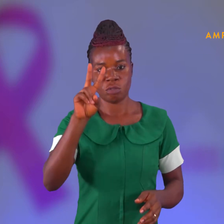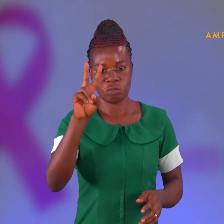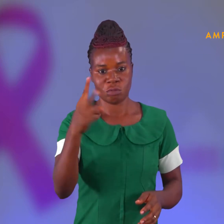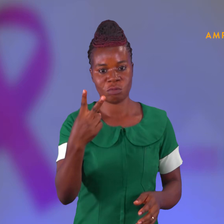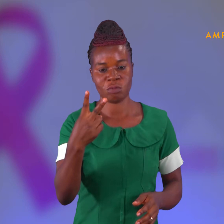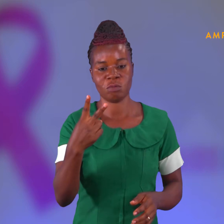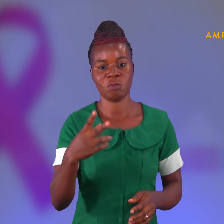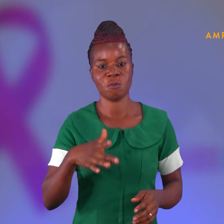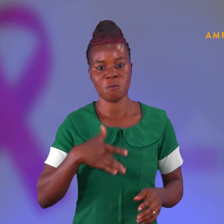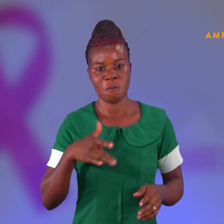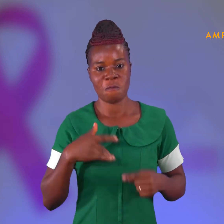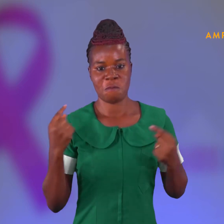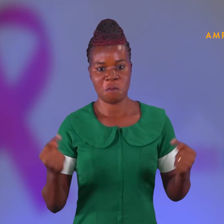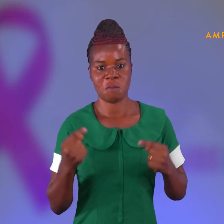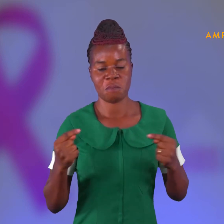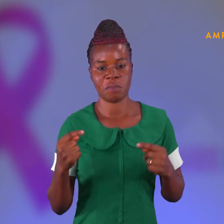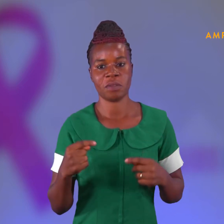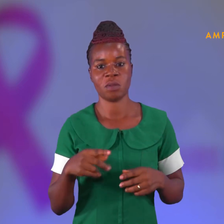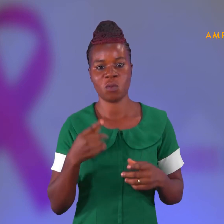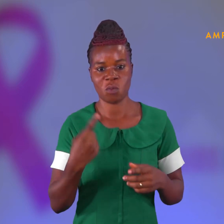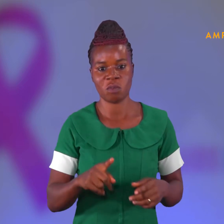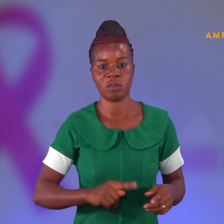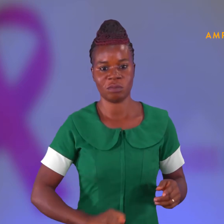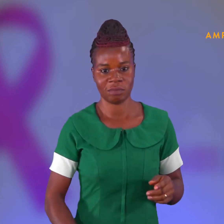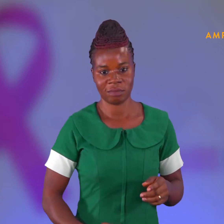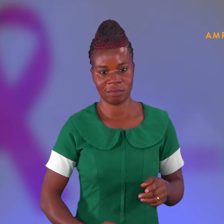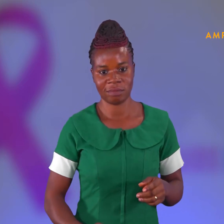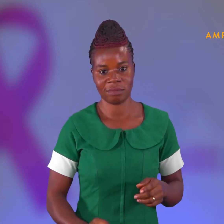Feeling pains when urinating